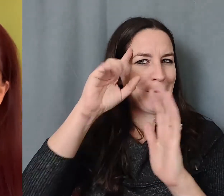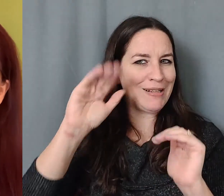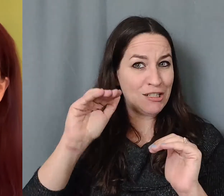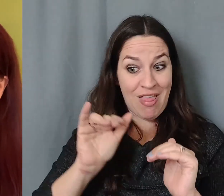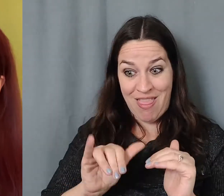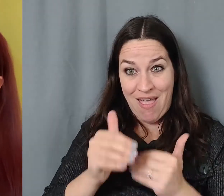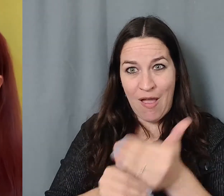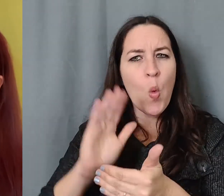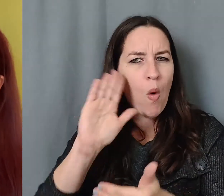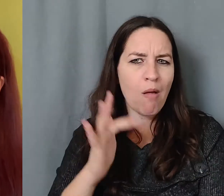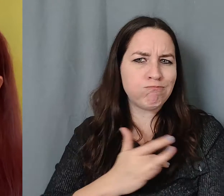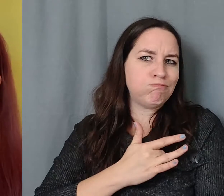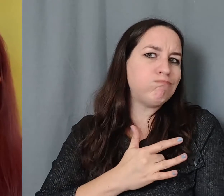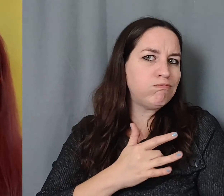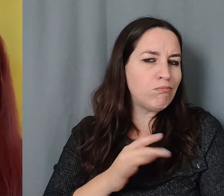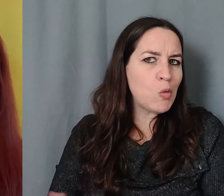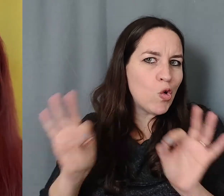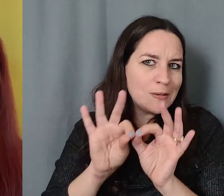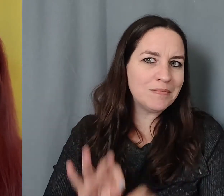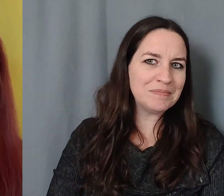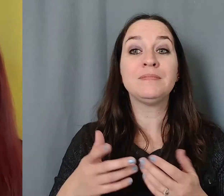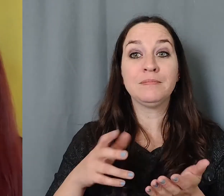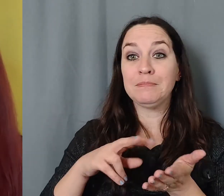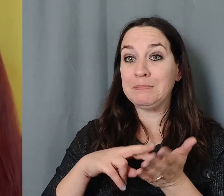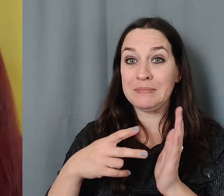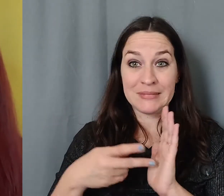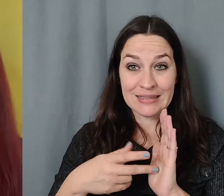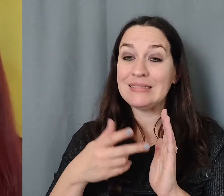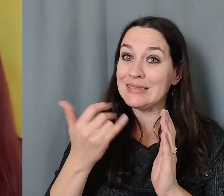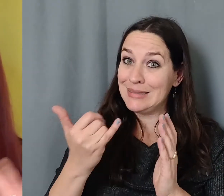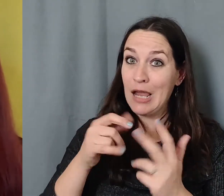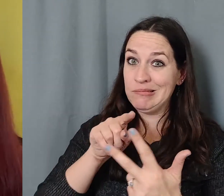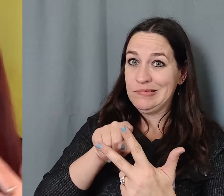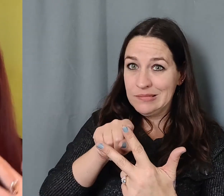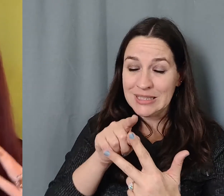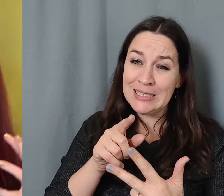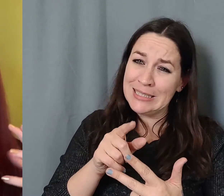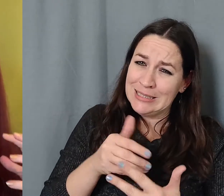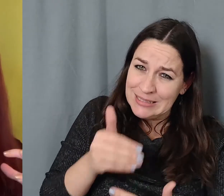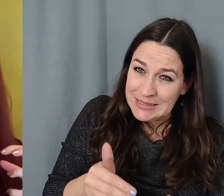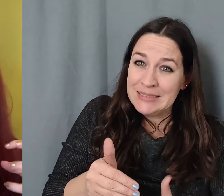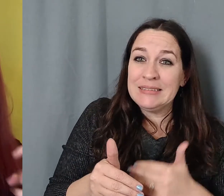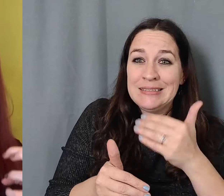deeper and more meaningful change. So when it becomes more of a marathon than a sprint, when you are kind of digging